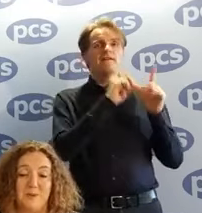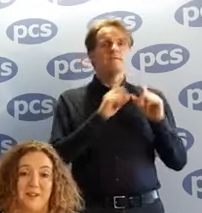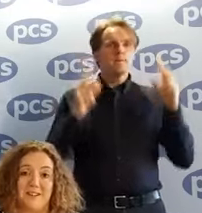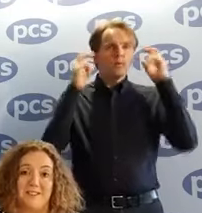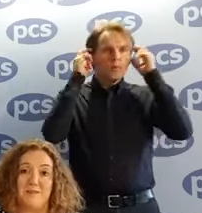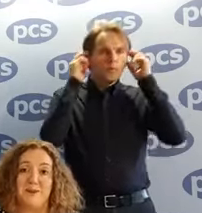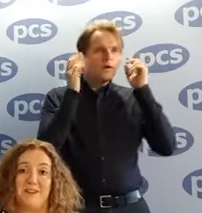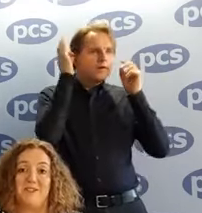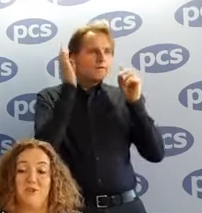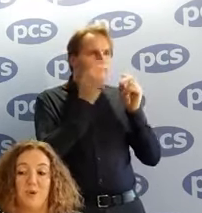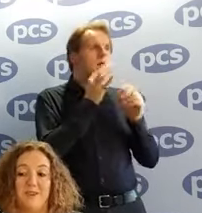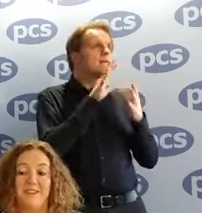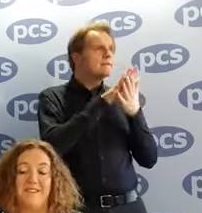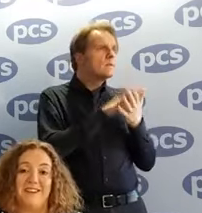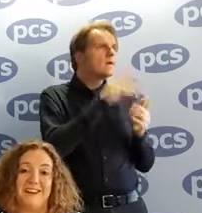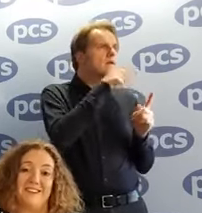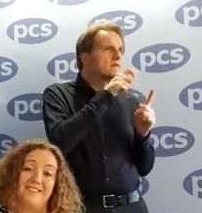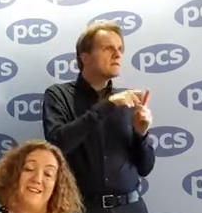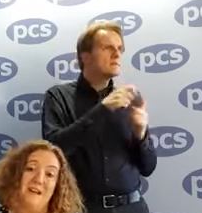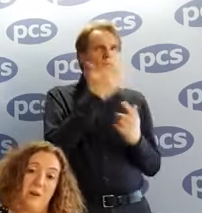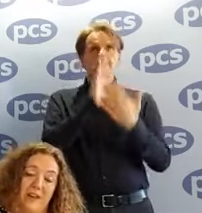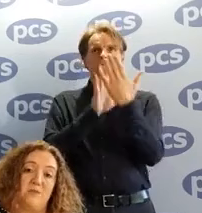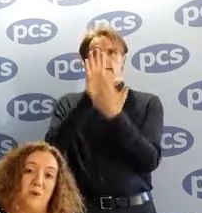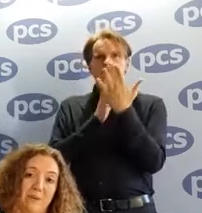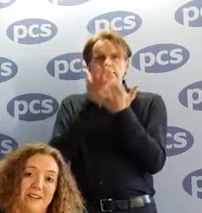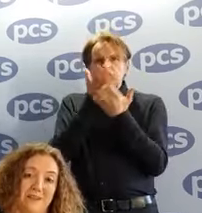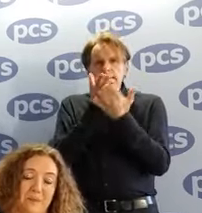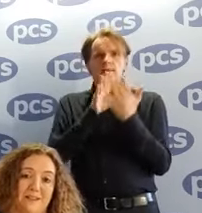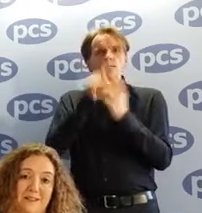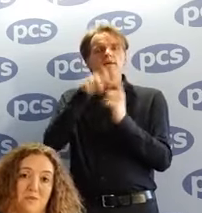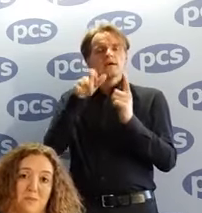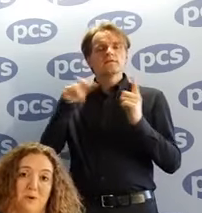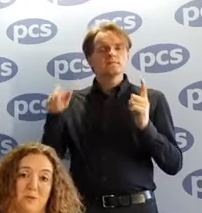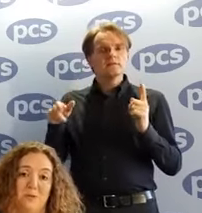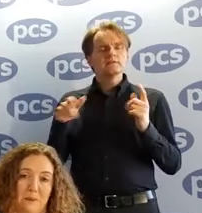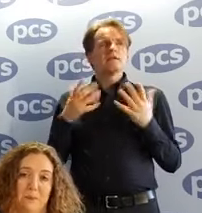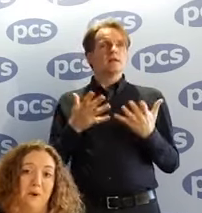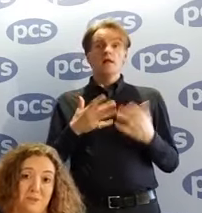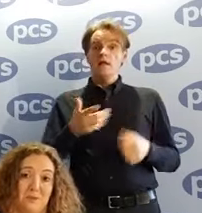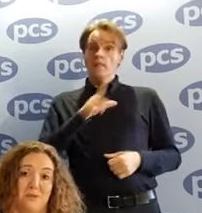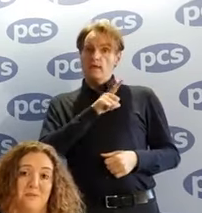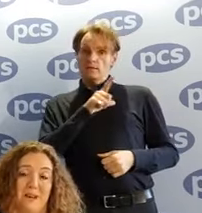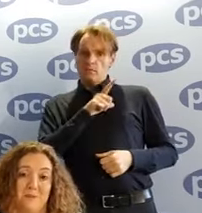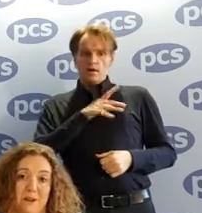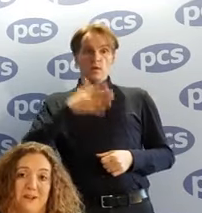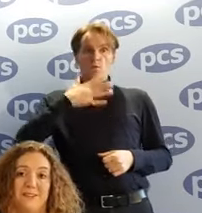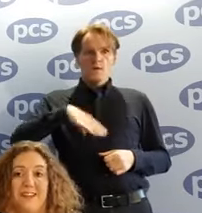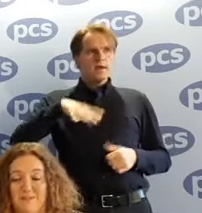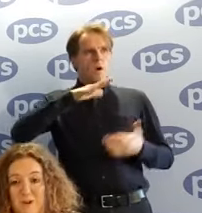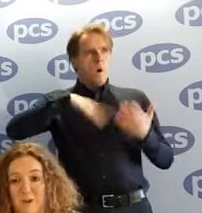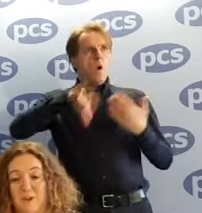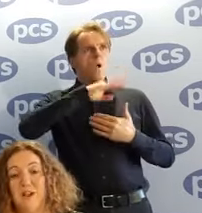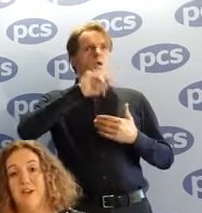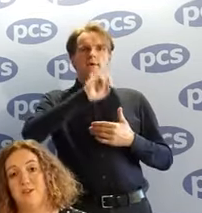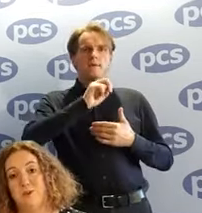with a customer, and it's not always easy to get access - that's why we need the biggest number of people possible to take part, to get involved, to